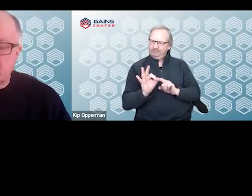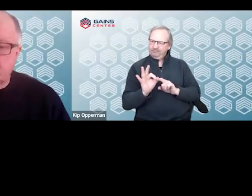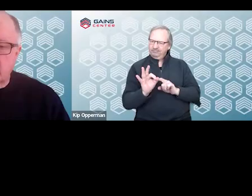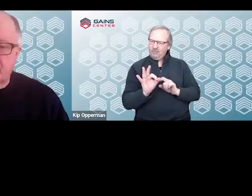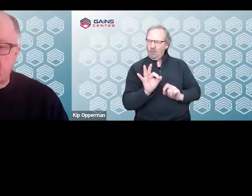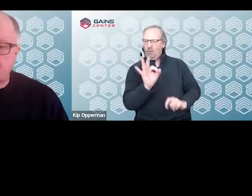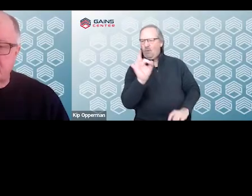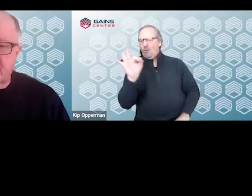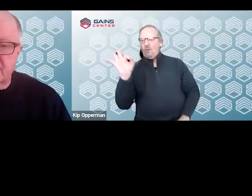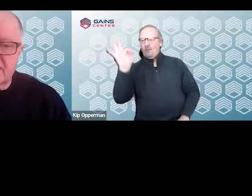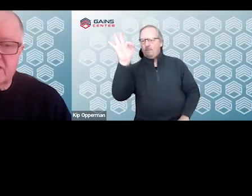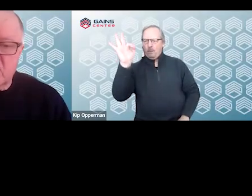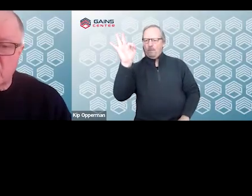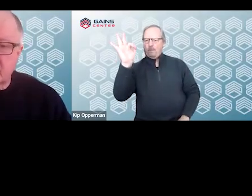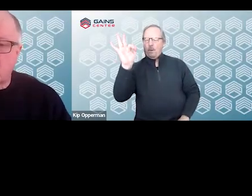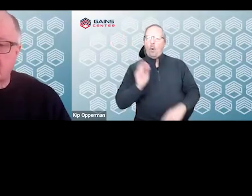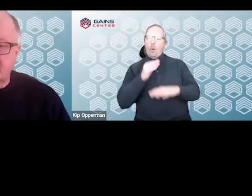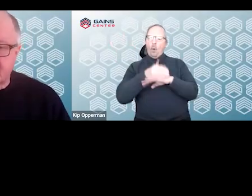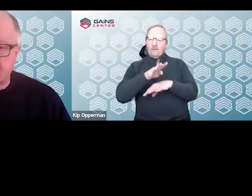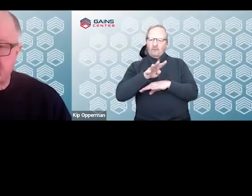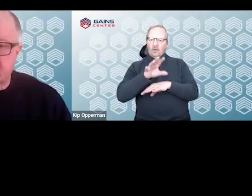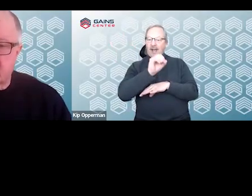is over 45% in all the states